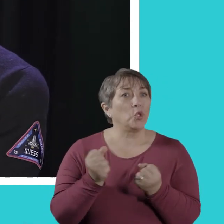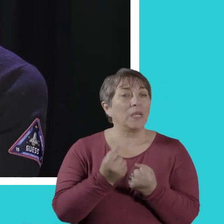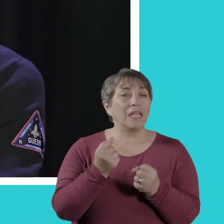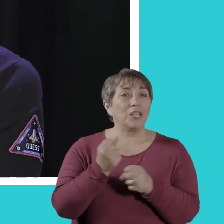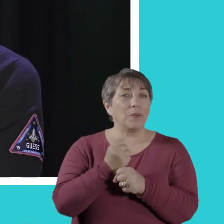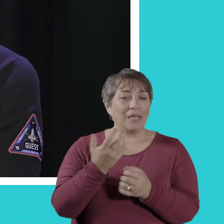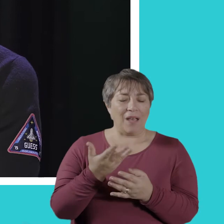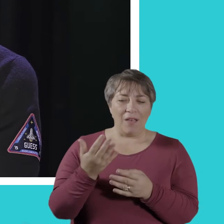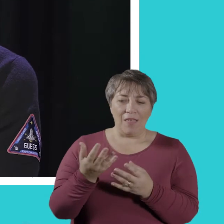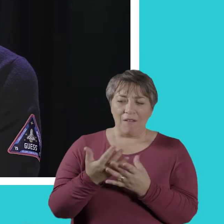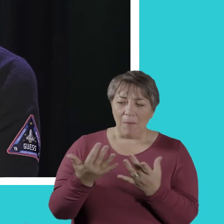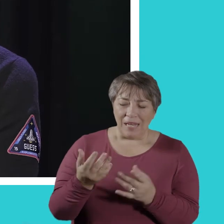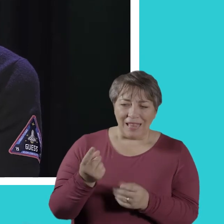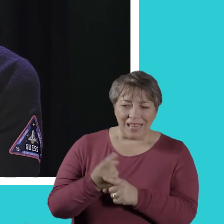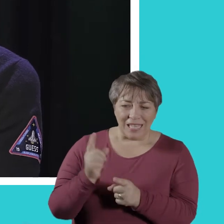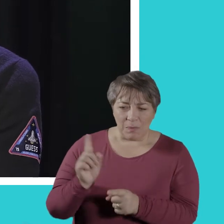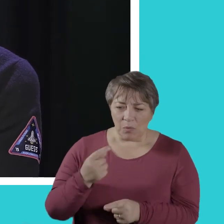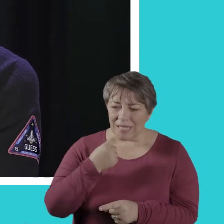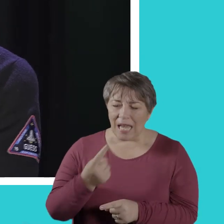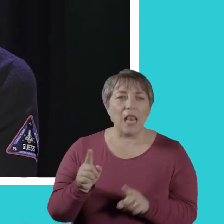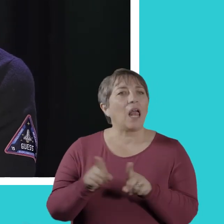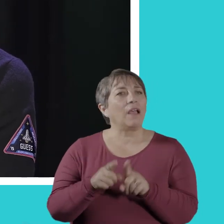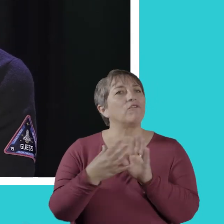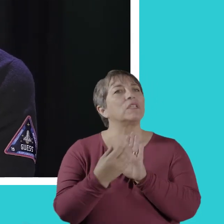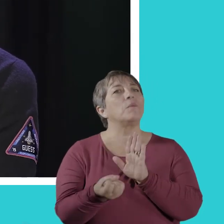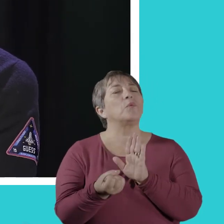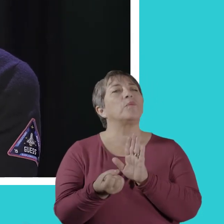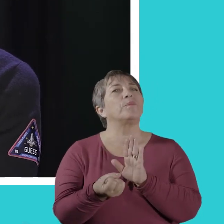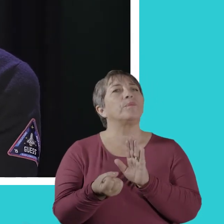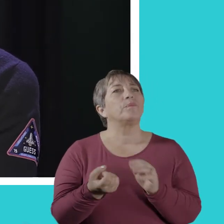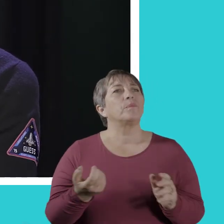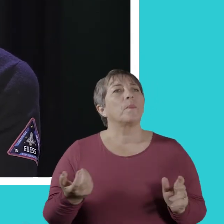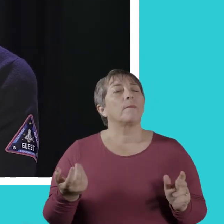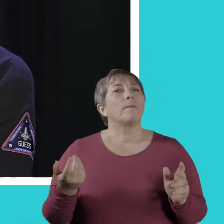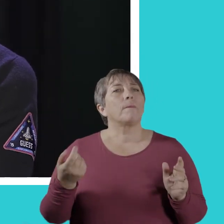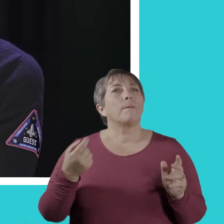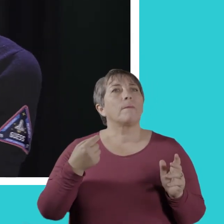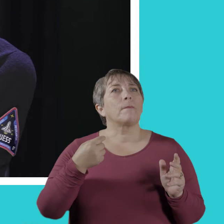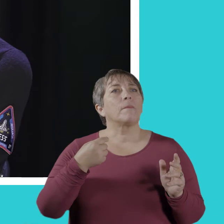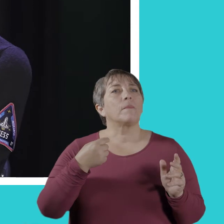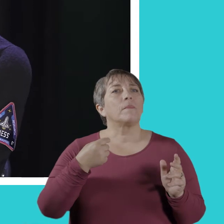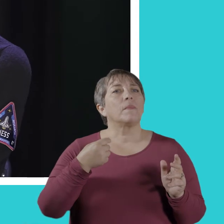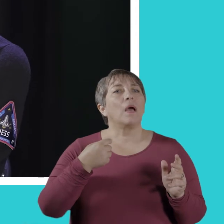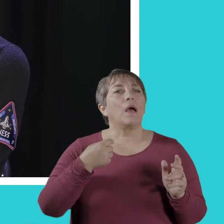get. So for example people will say like I call people kings and queens right to pick them up.